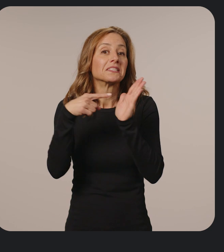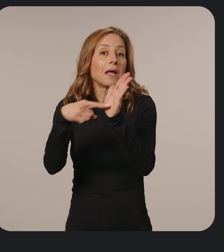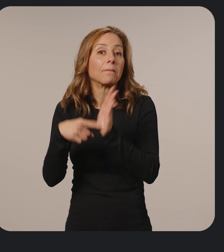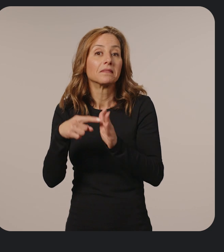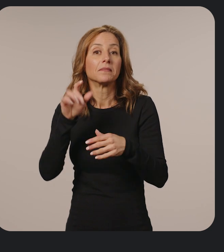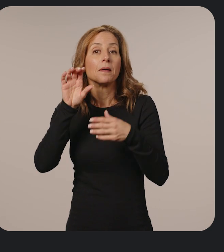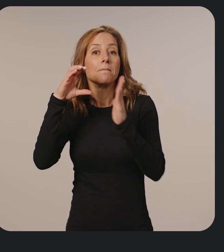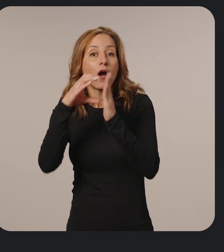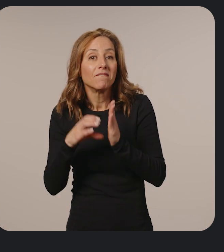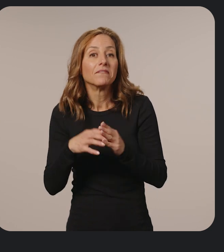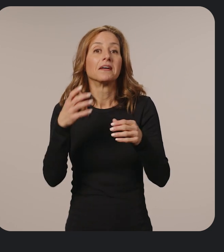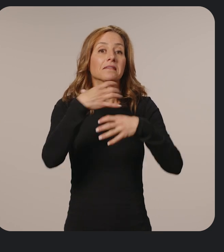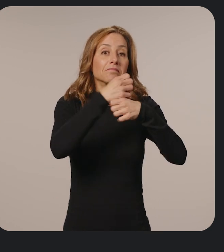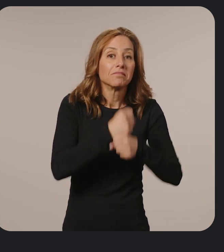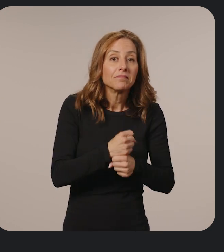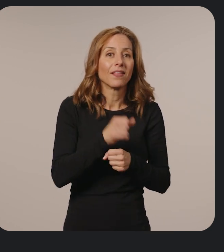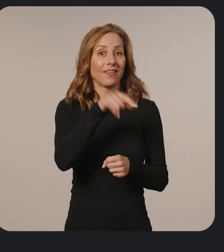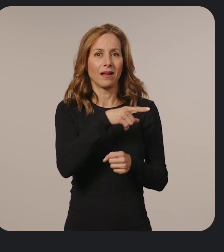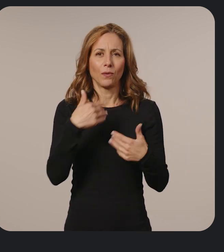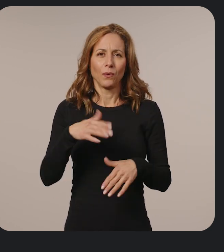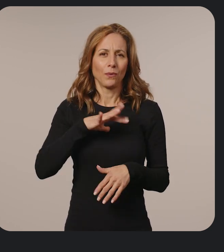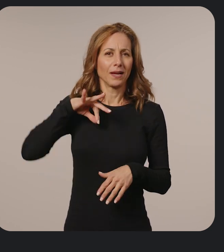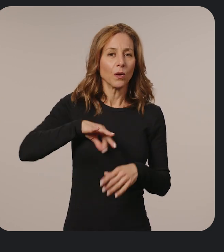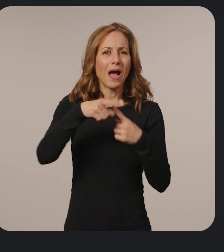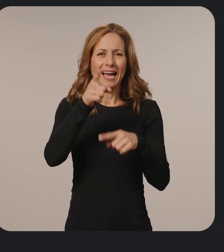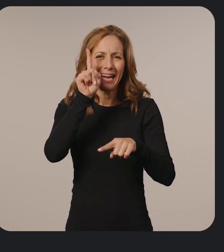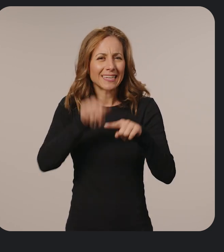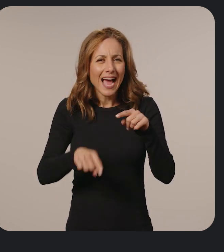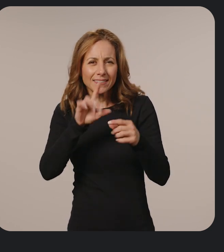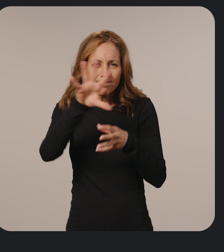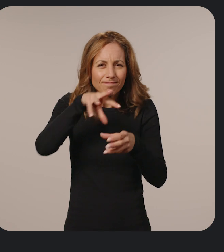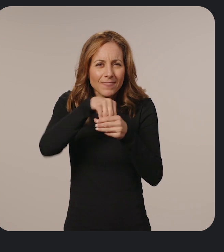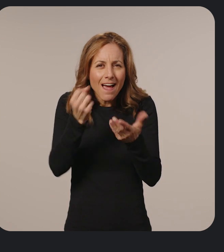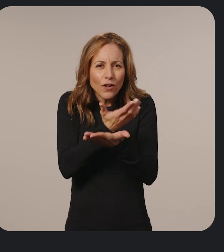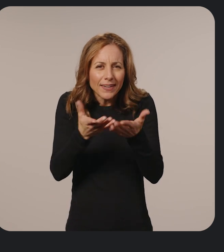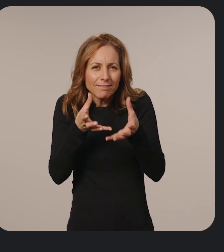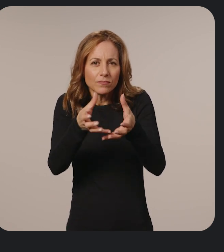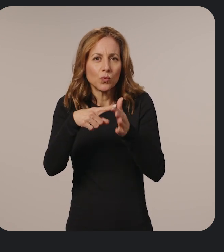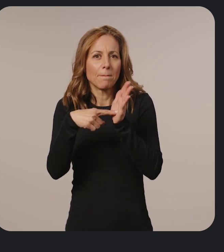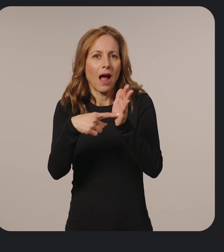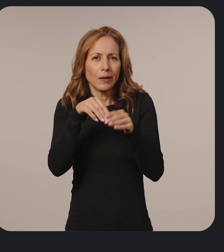and output summaries. This is useful for when you can encapsulate everything that you want the model to do in a single Instruction.